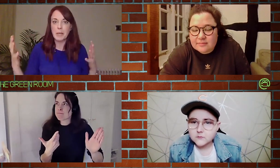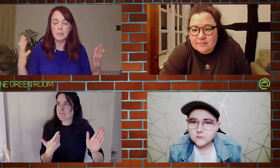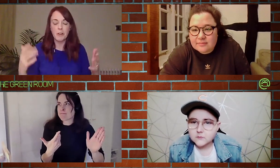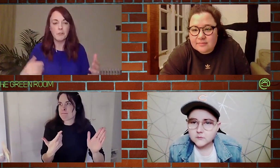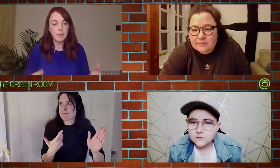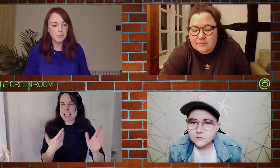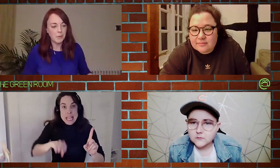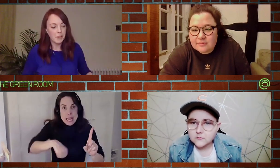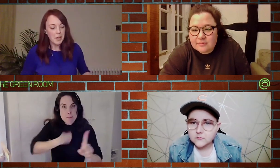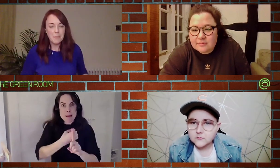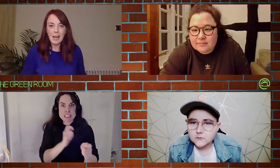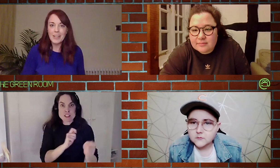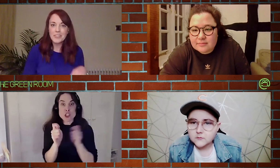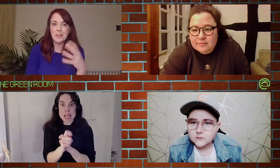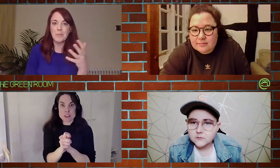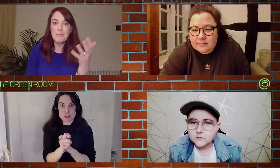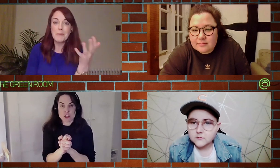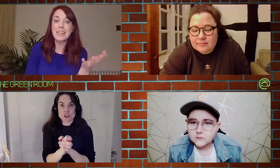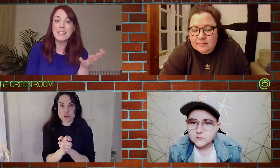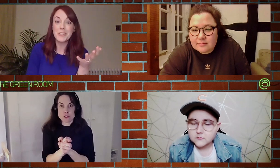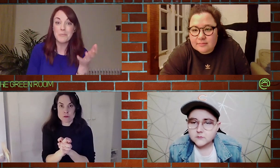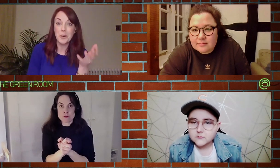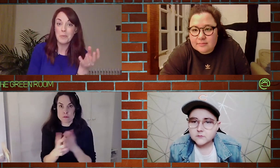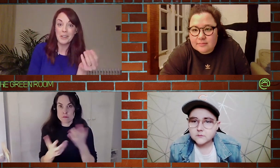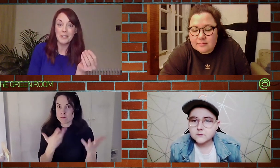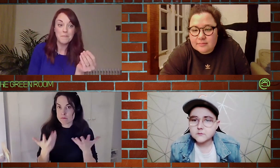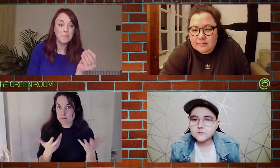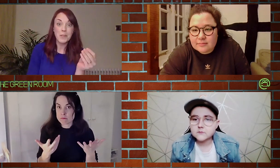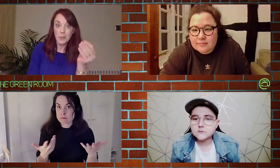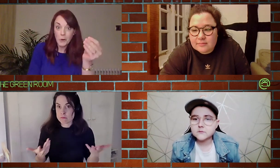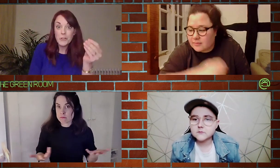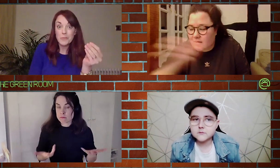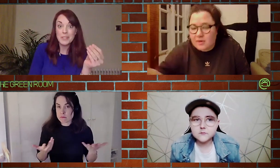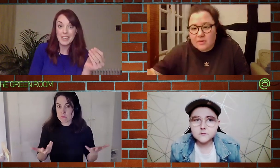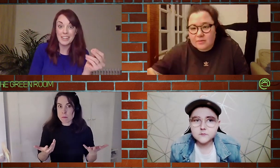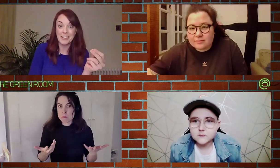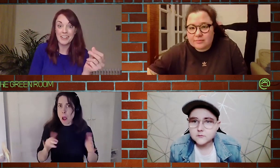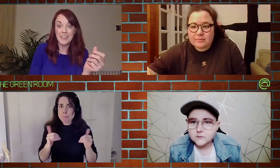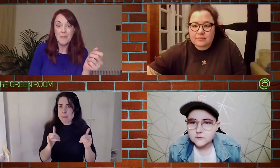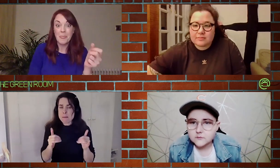powerful people. But actually, maybe it is just more about the costume designer.